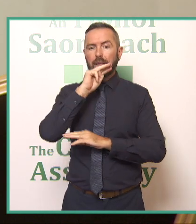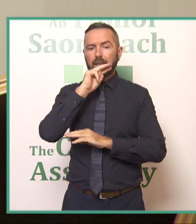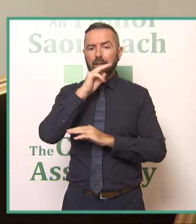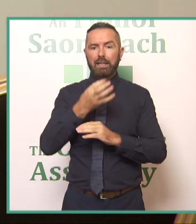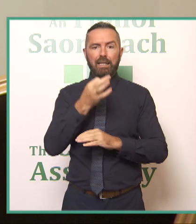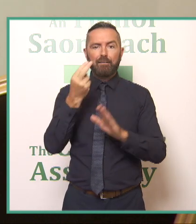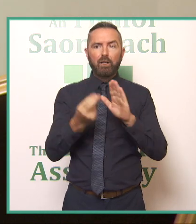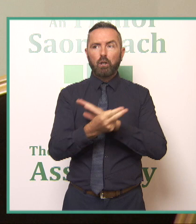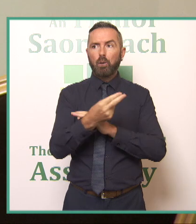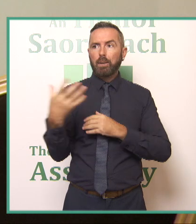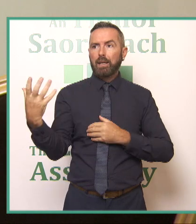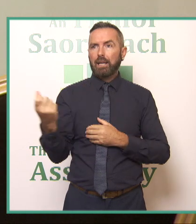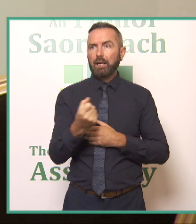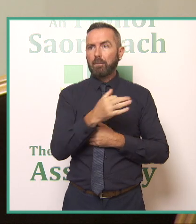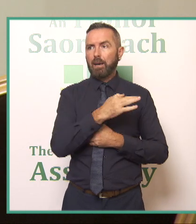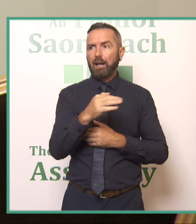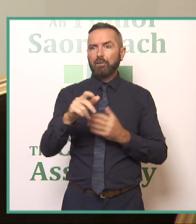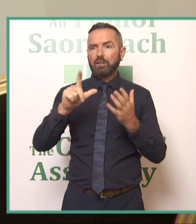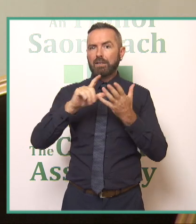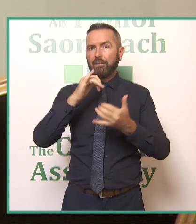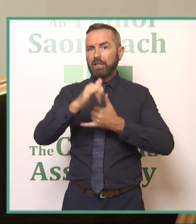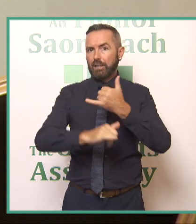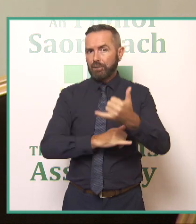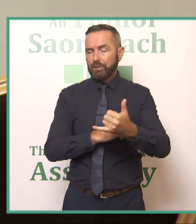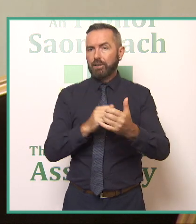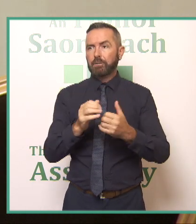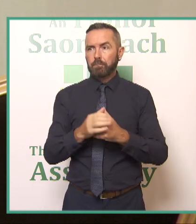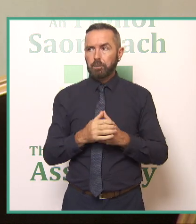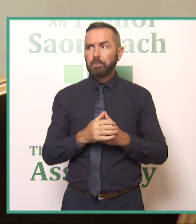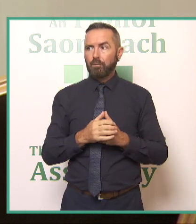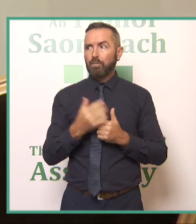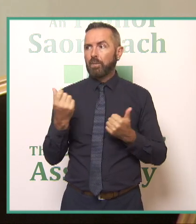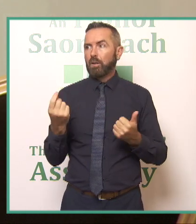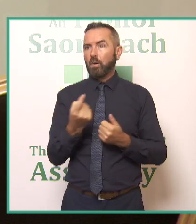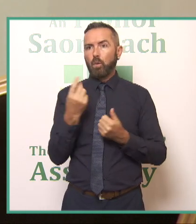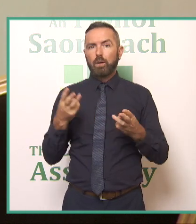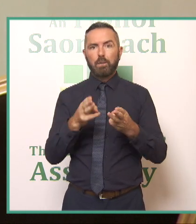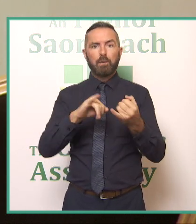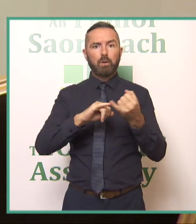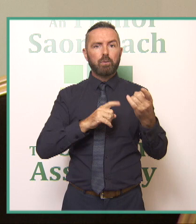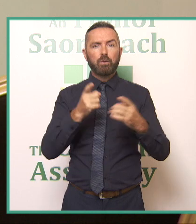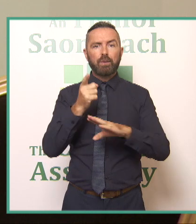income after the first seven years so the only people who are going to do it are people who are